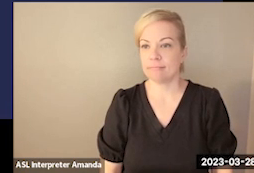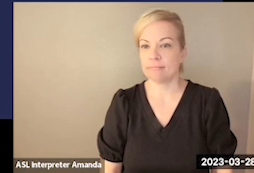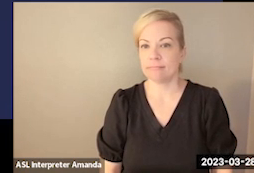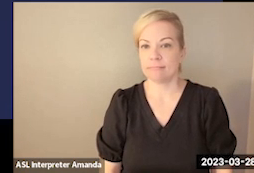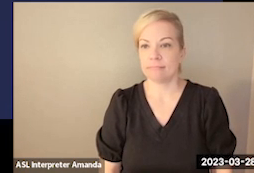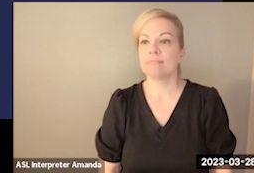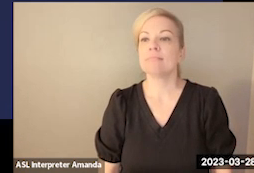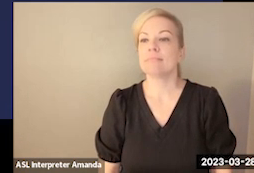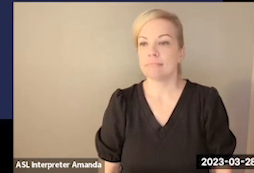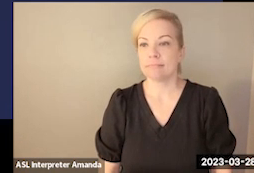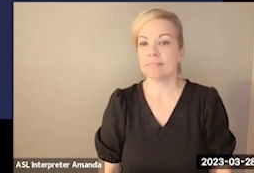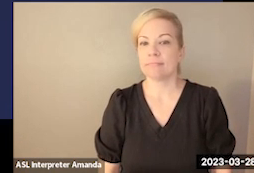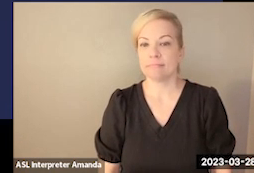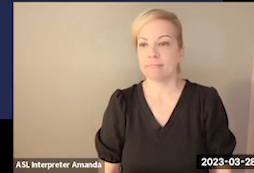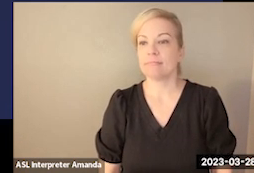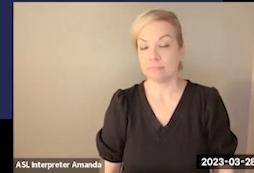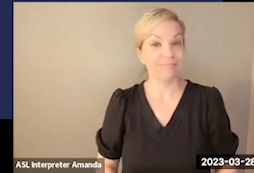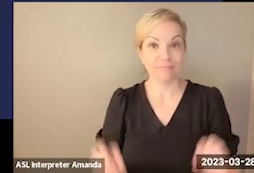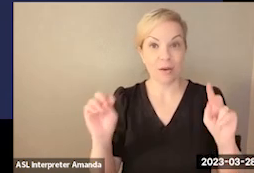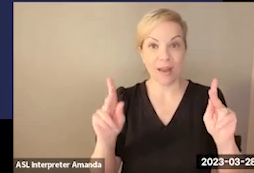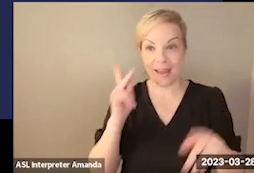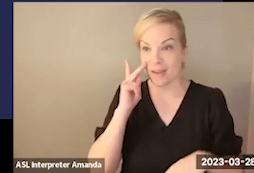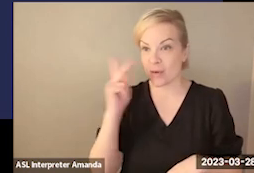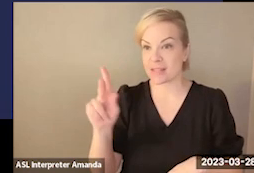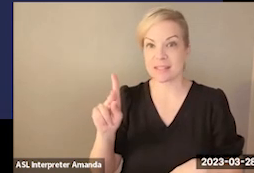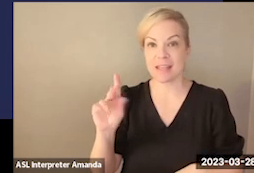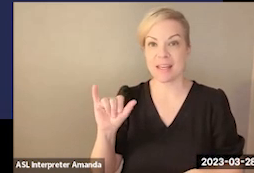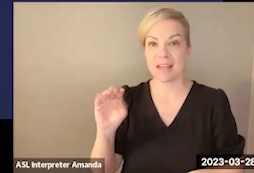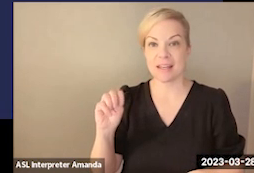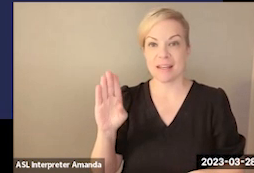Debbie Stine, Science & Technology Policy Academy: Okay? So we have Kimberly as an issue advocate.